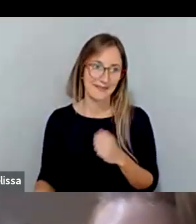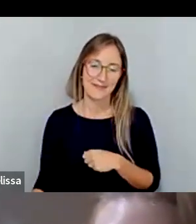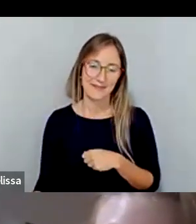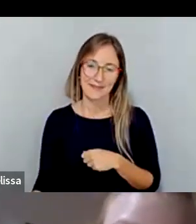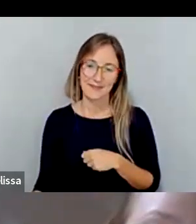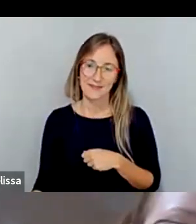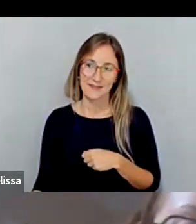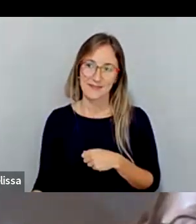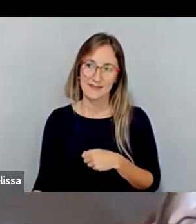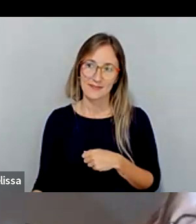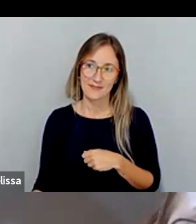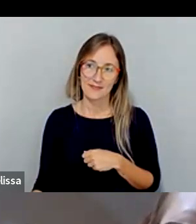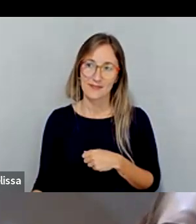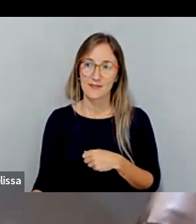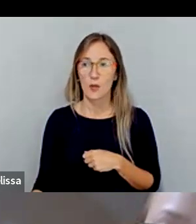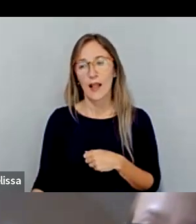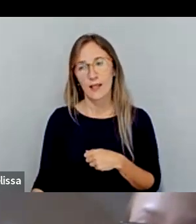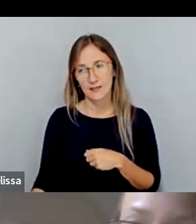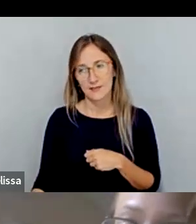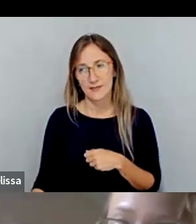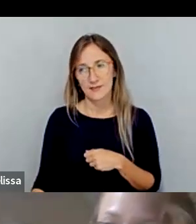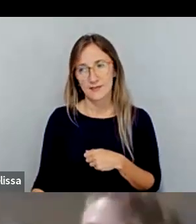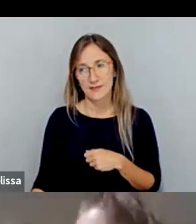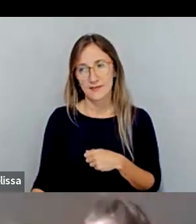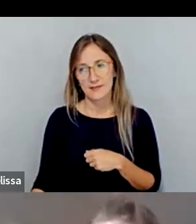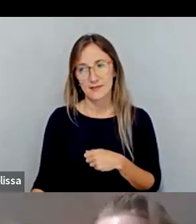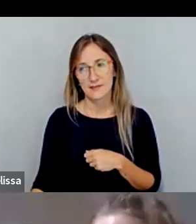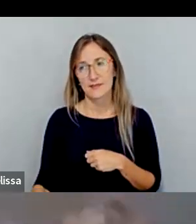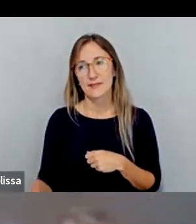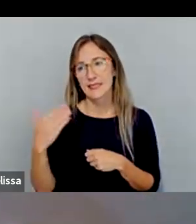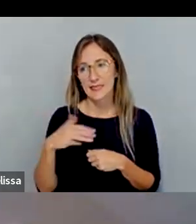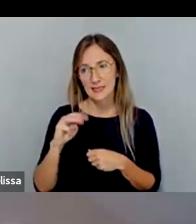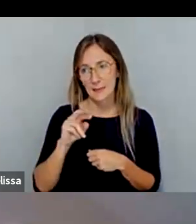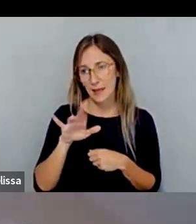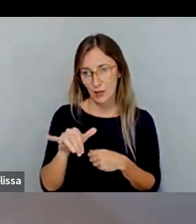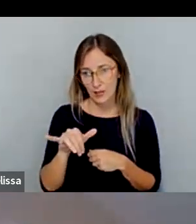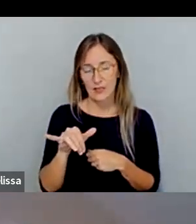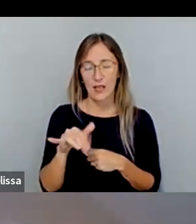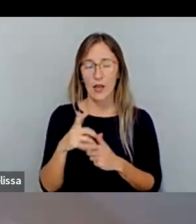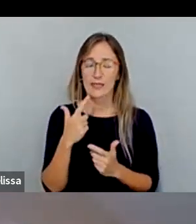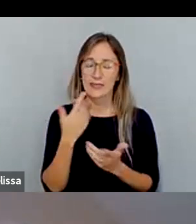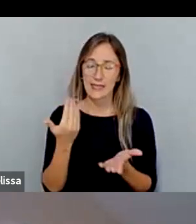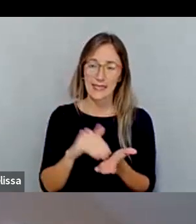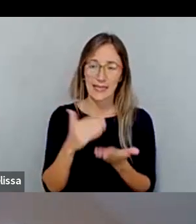Disability rag got shortened to the rag. They were both awesome publications.